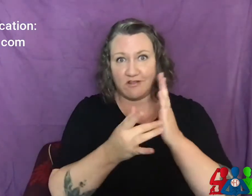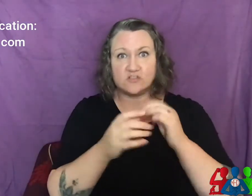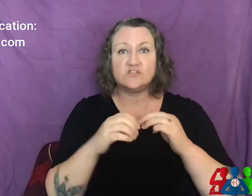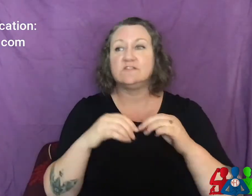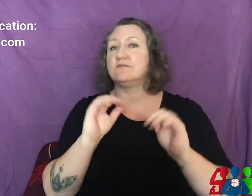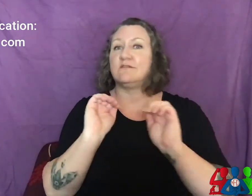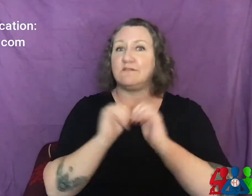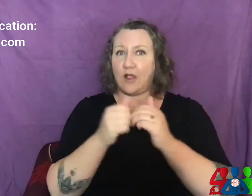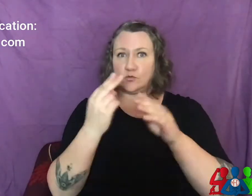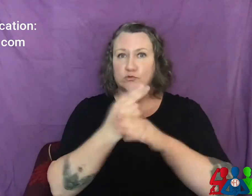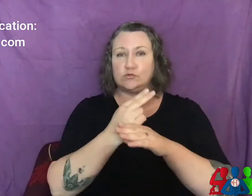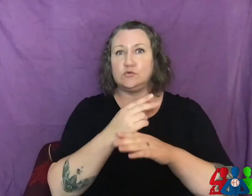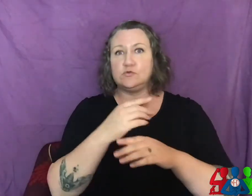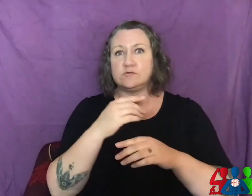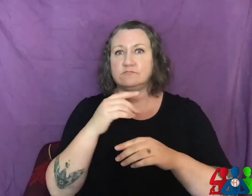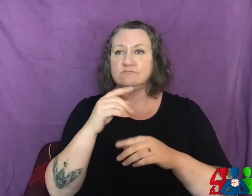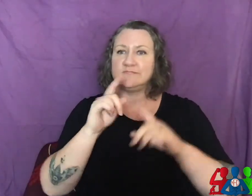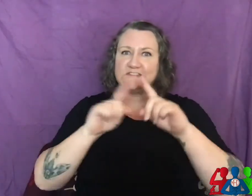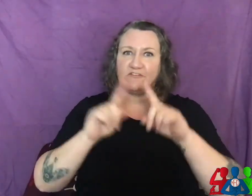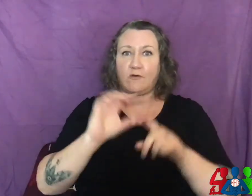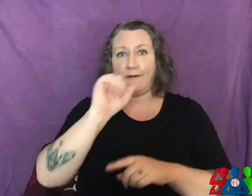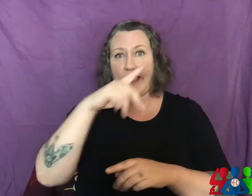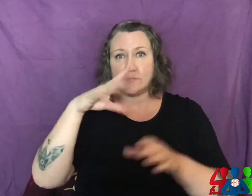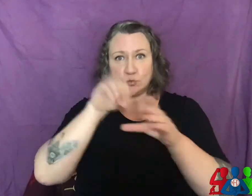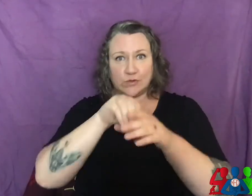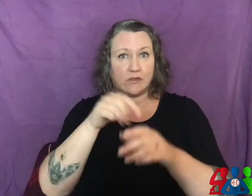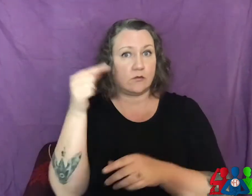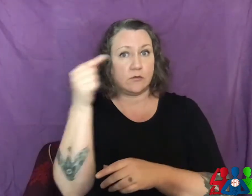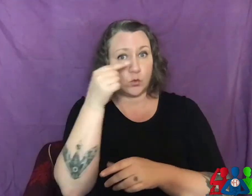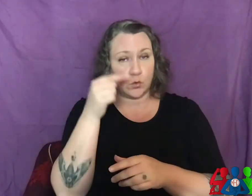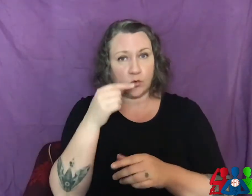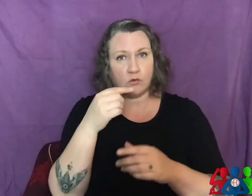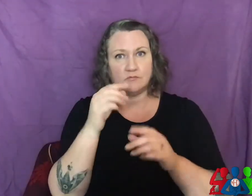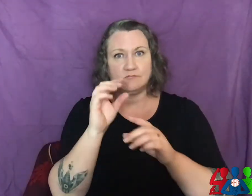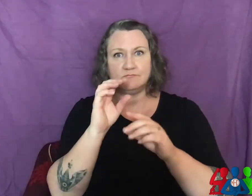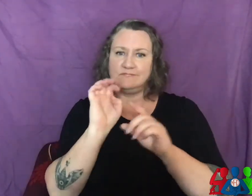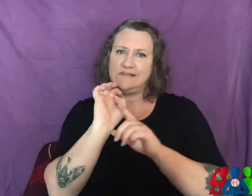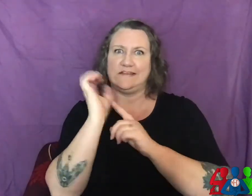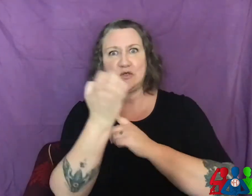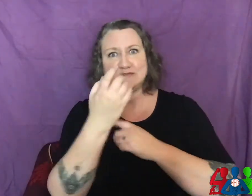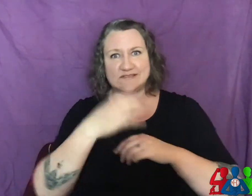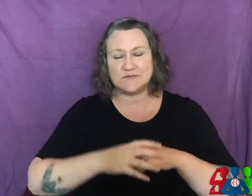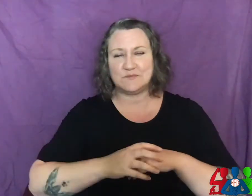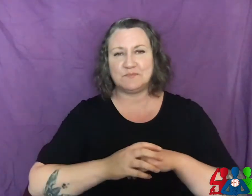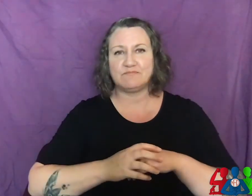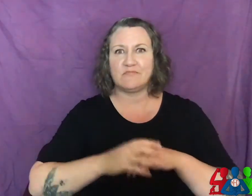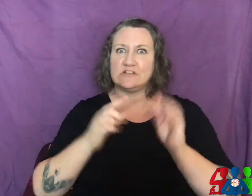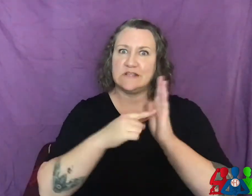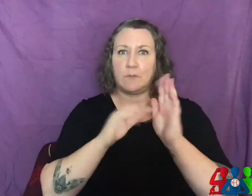training about their own technology. They can teach you how to use apps that are